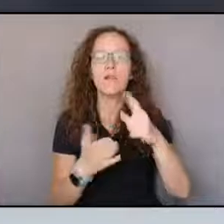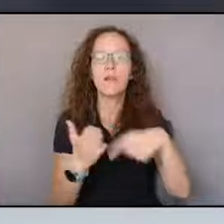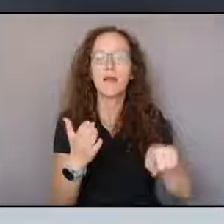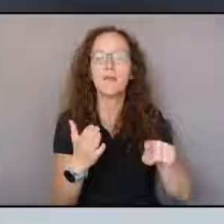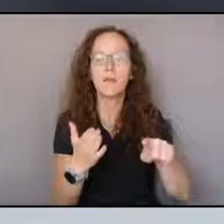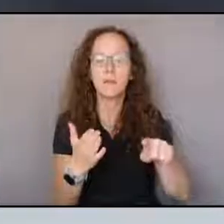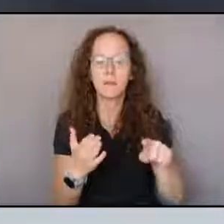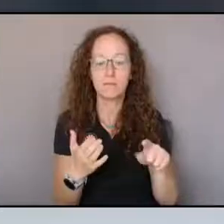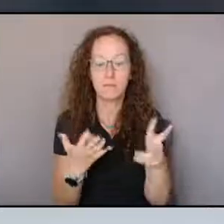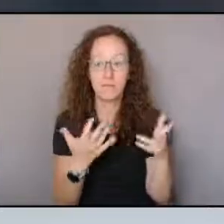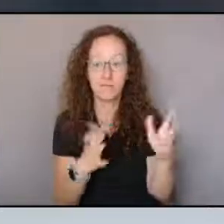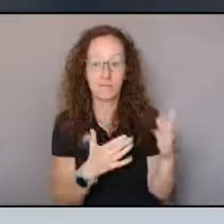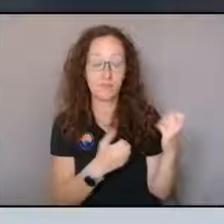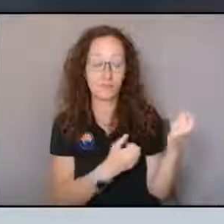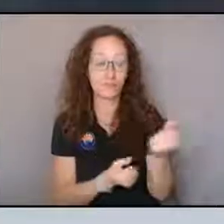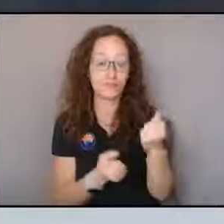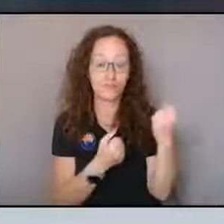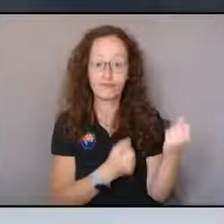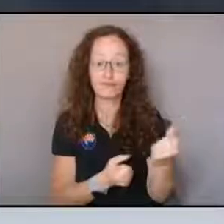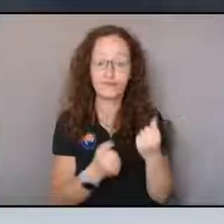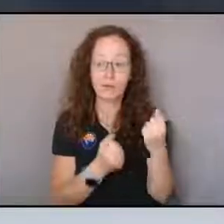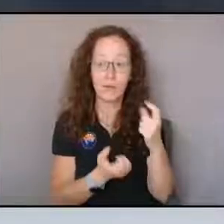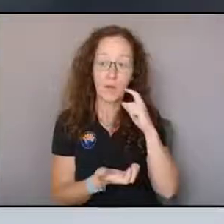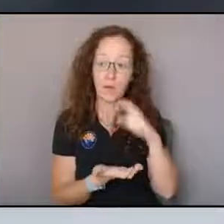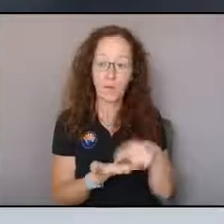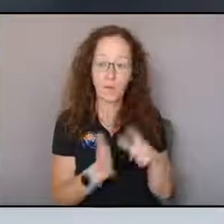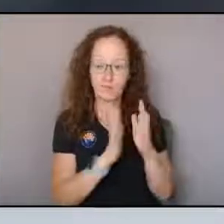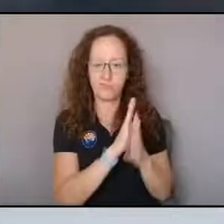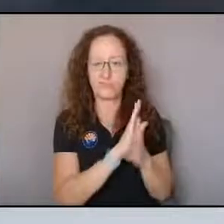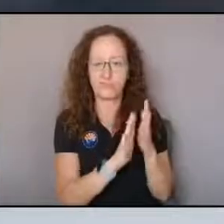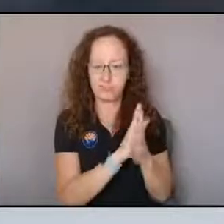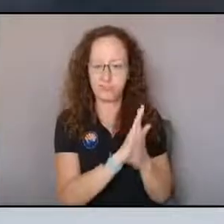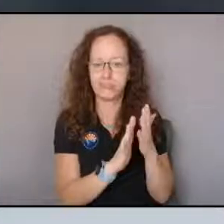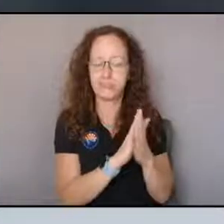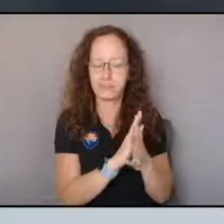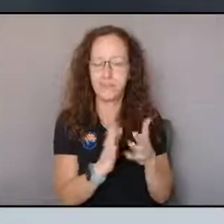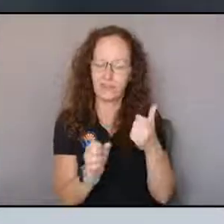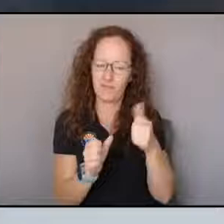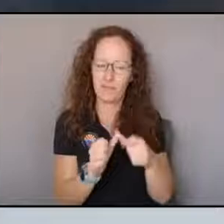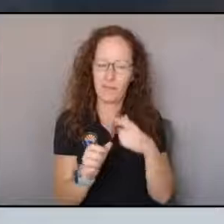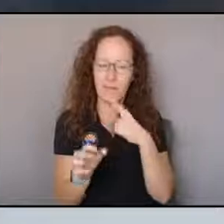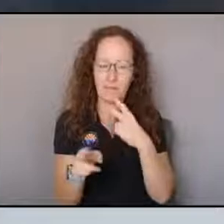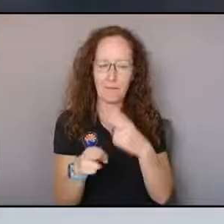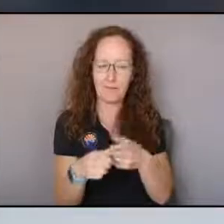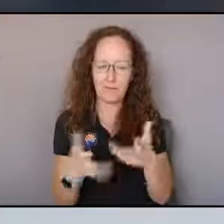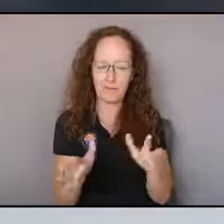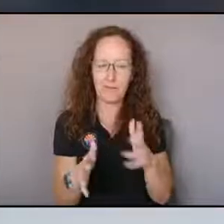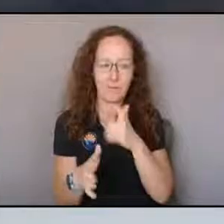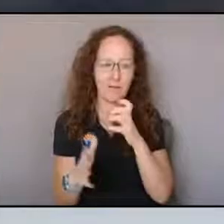AS I WAS DRIVING AROUND IN THE AREA, I DID NOTICE A LOT OF THE TRAFFIC I HAVE BEEN SPEAKING ABOUT THE LAST FEW